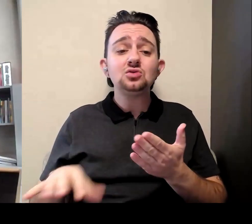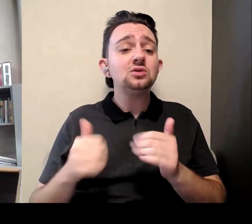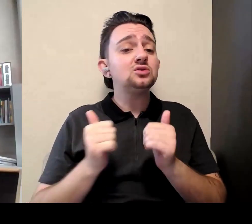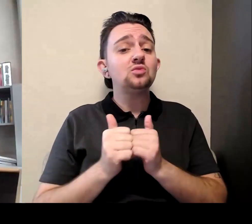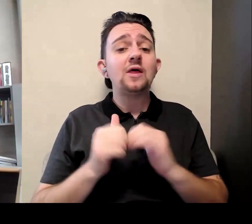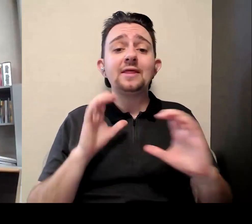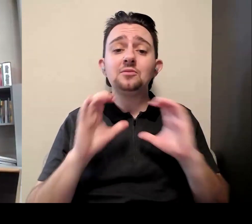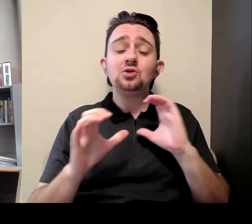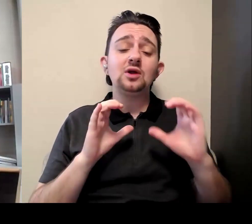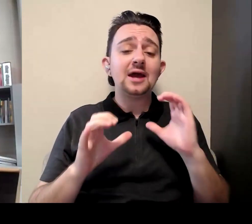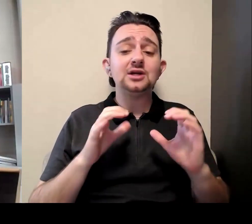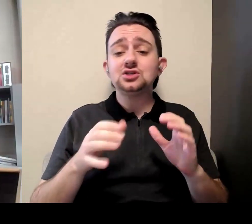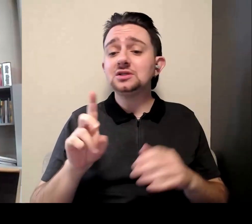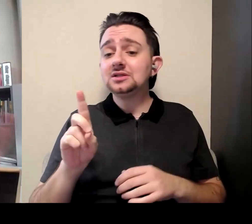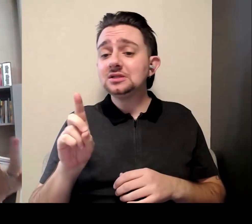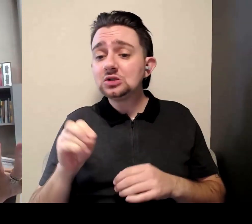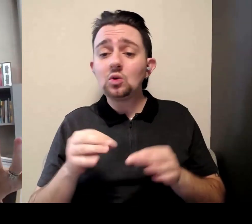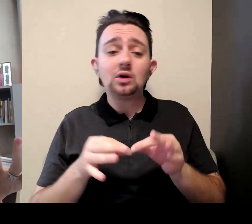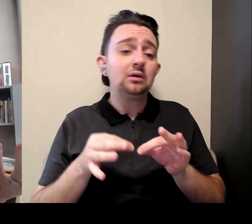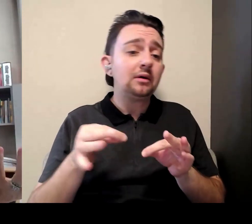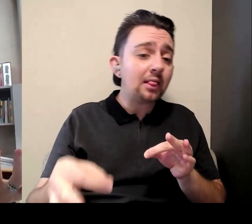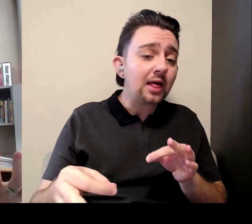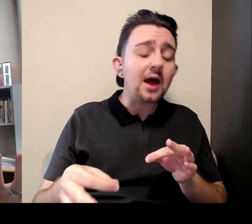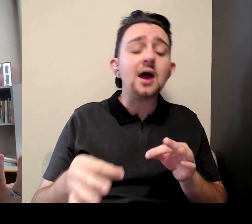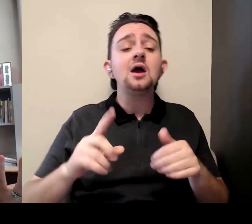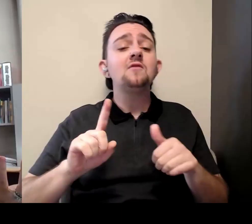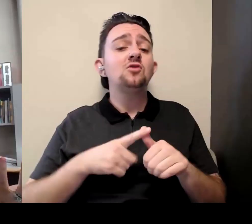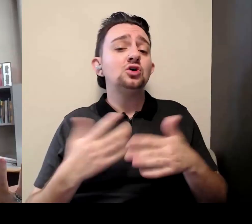So the first would be behavior equals communication, right?